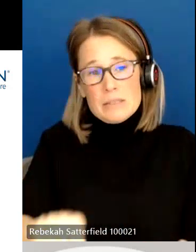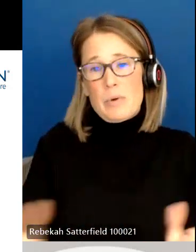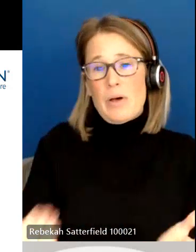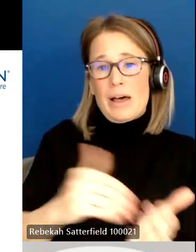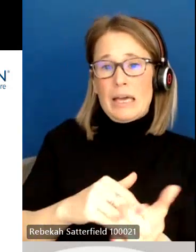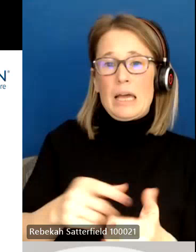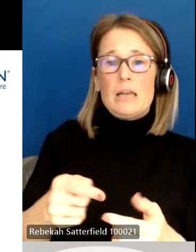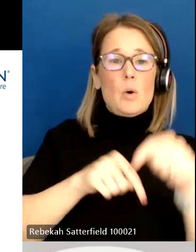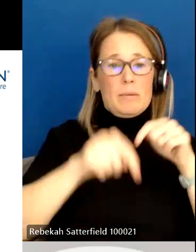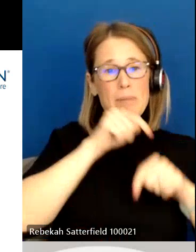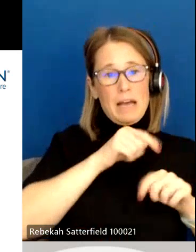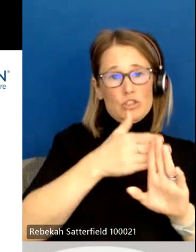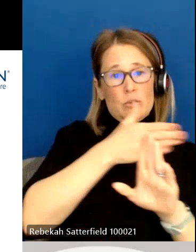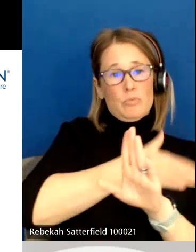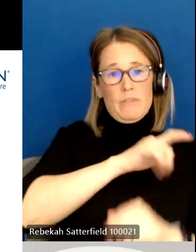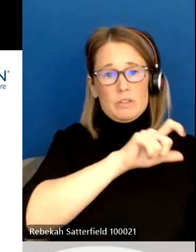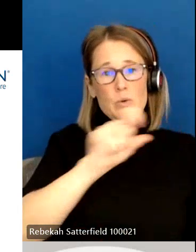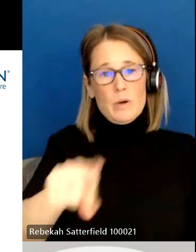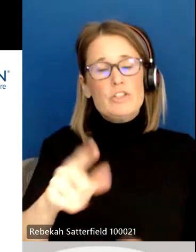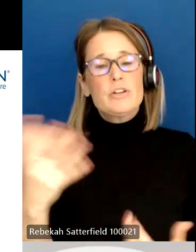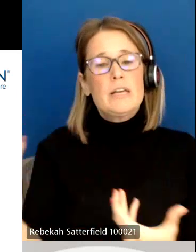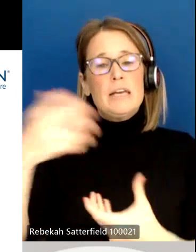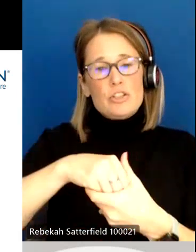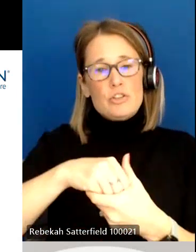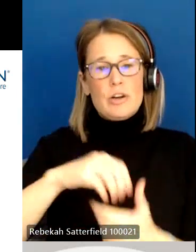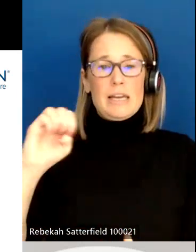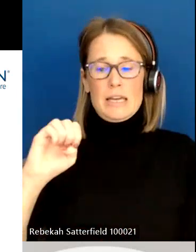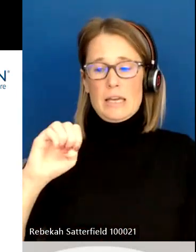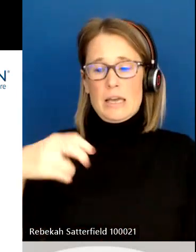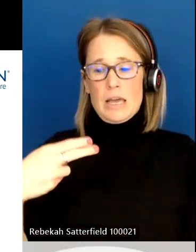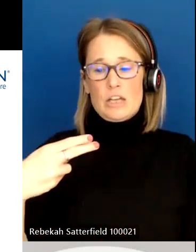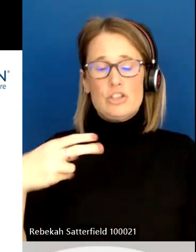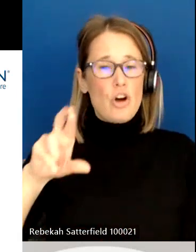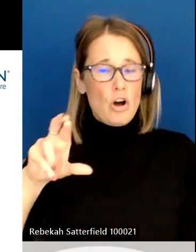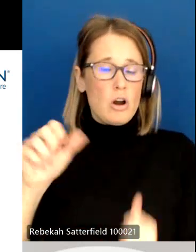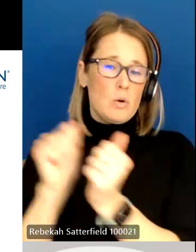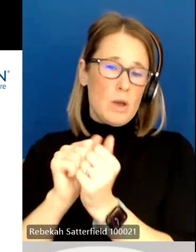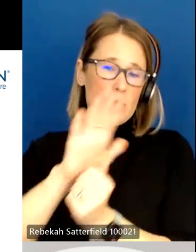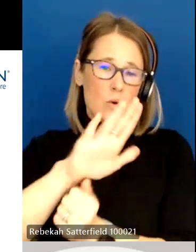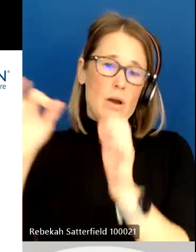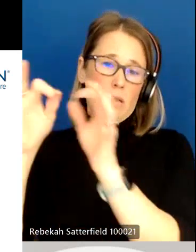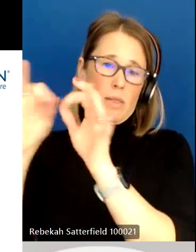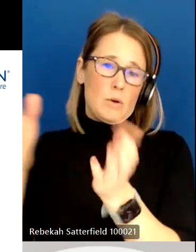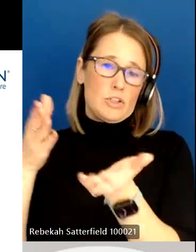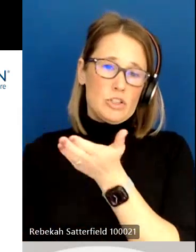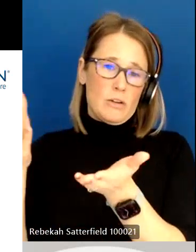earlier integrate your eh with your language service provider so I believe amn is integrated